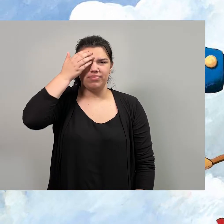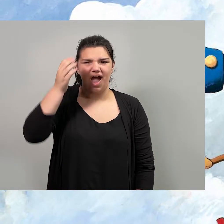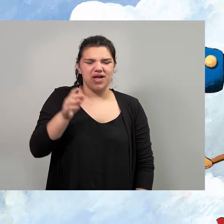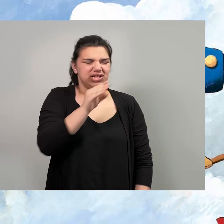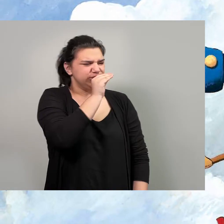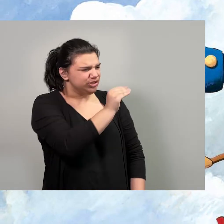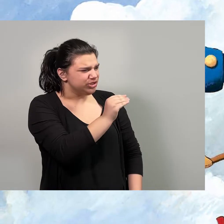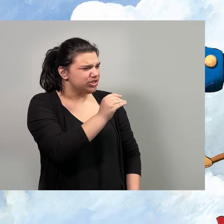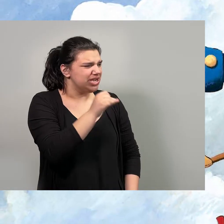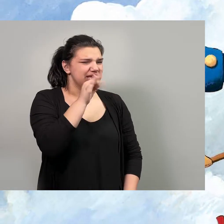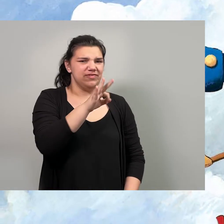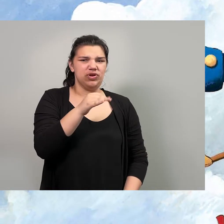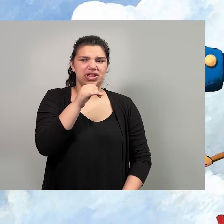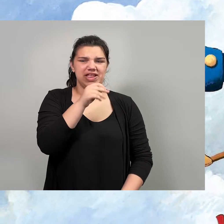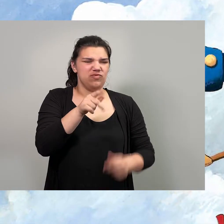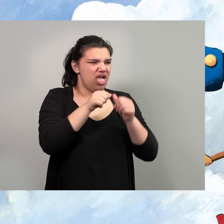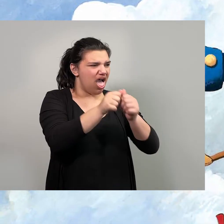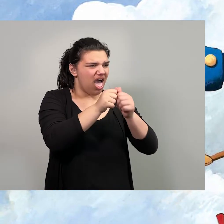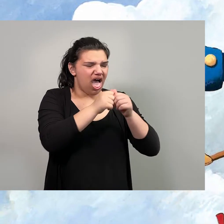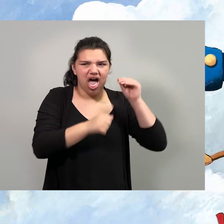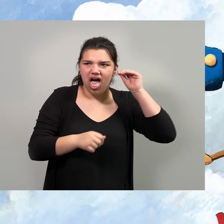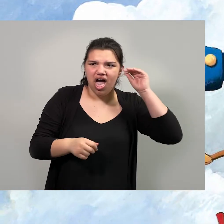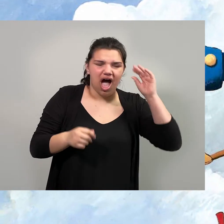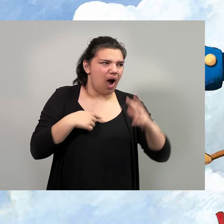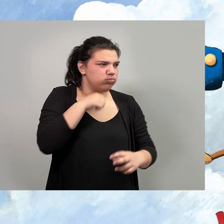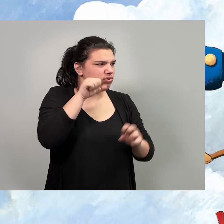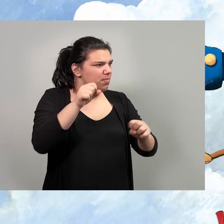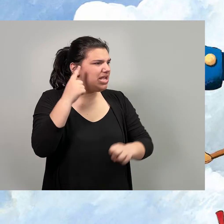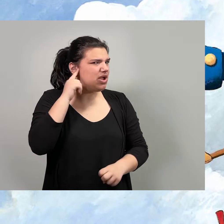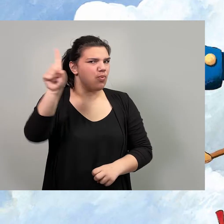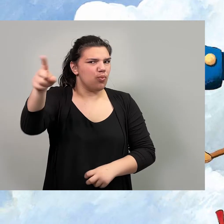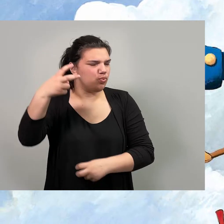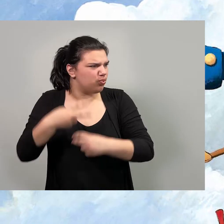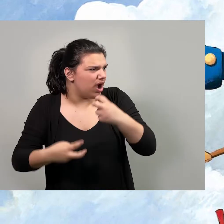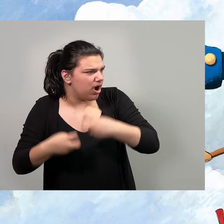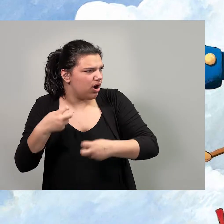If you keep squawking in my ear, I won't be able to hear the riddle.